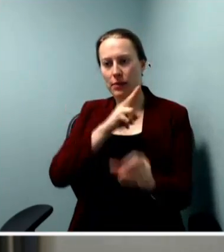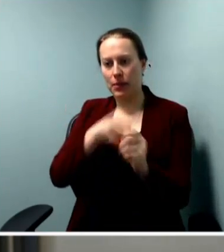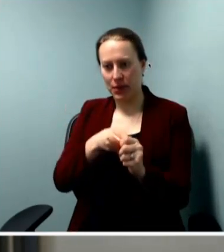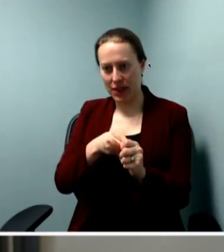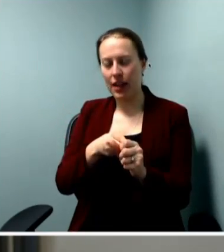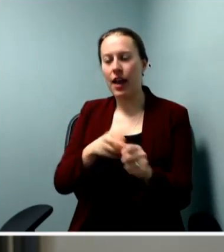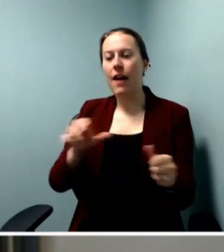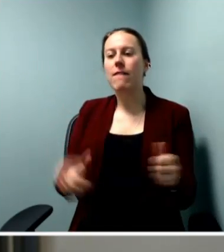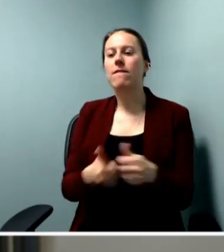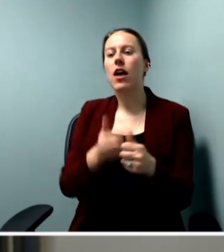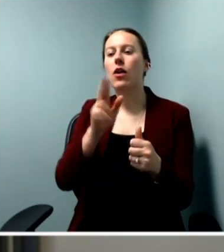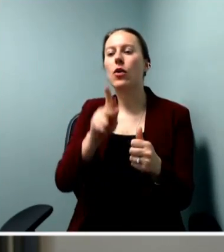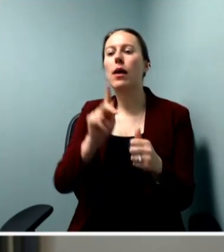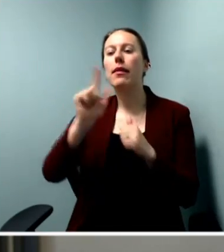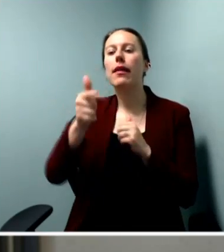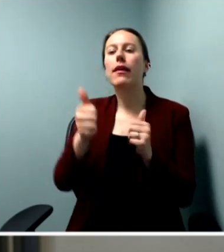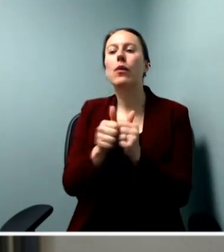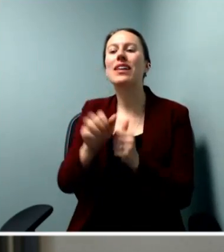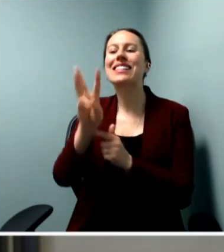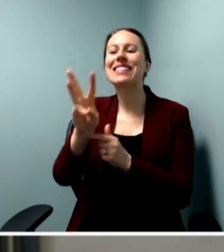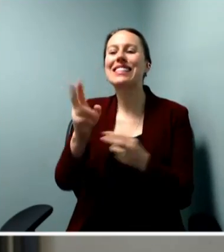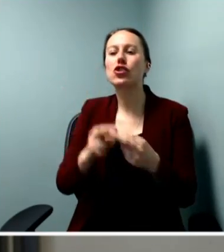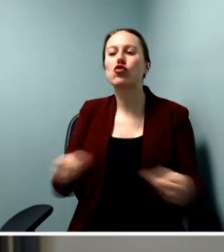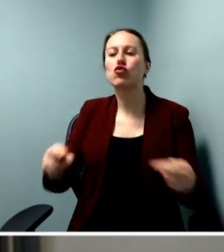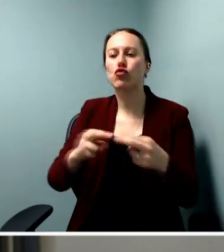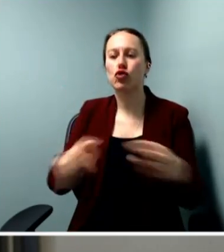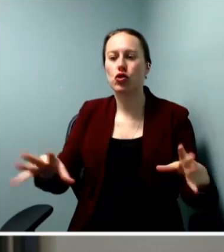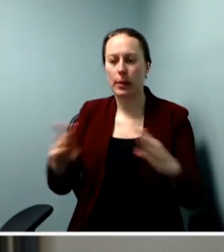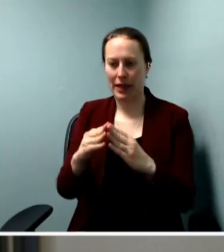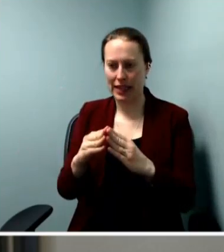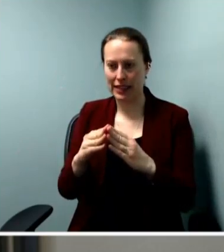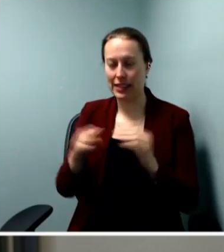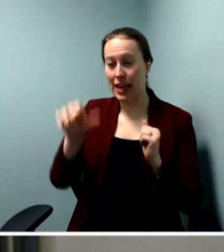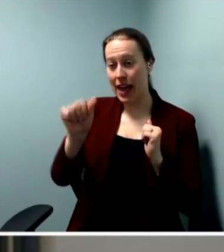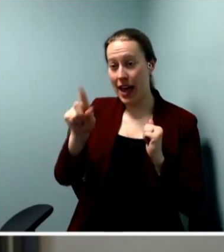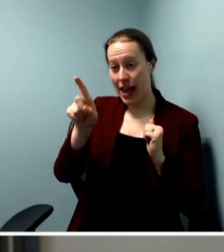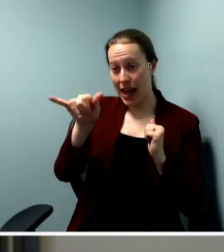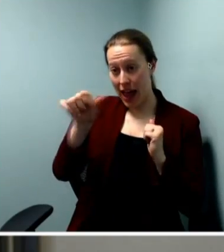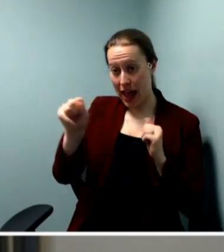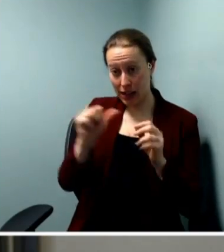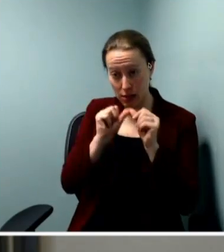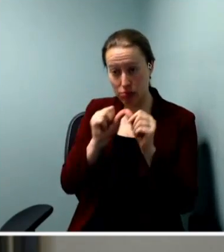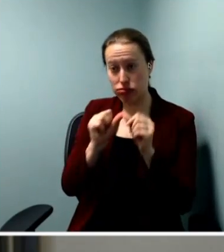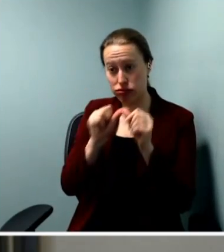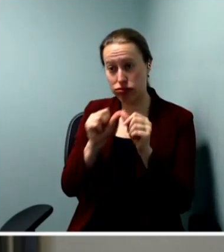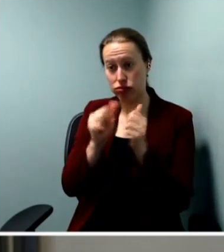And access is continuing on some initiatives that we put proposals in for